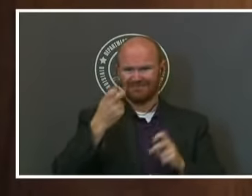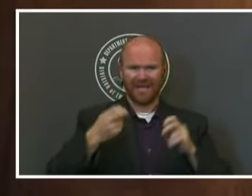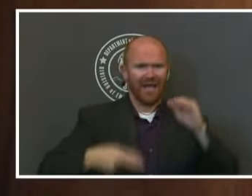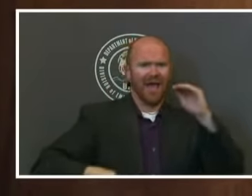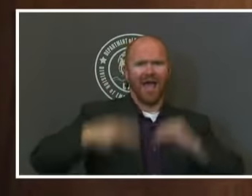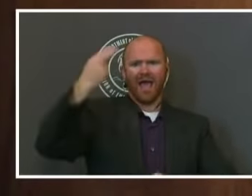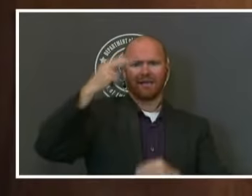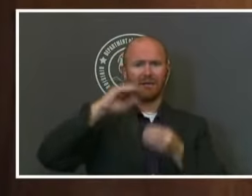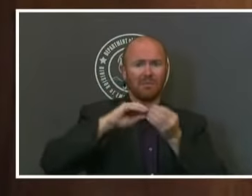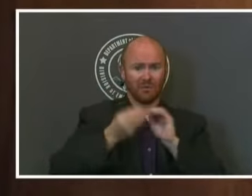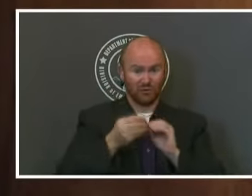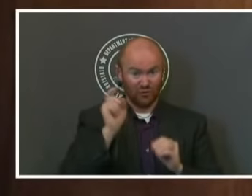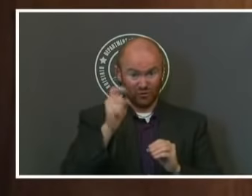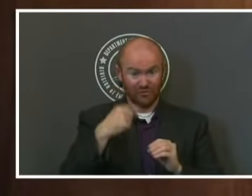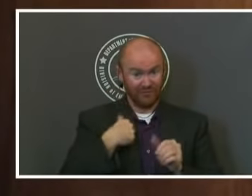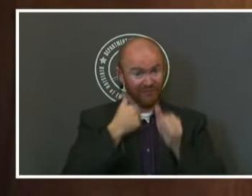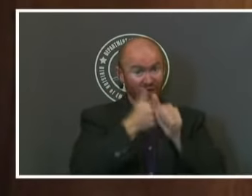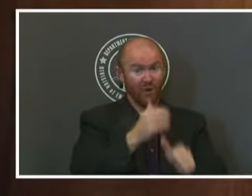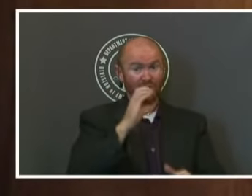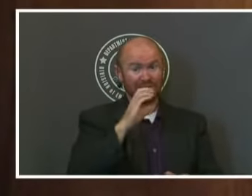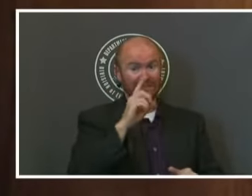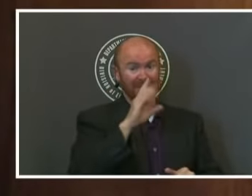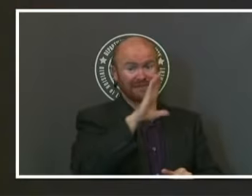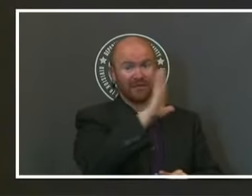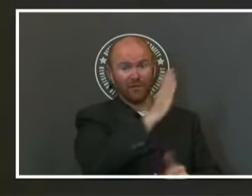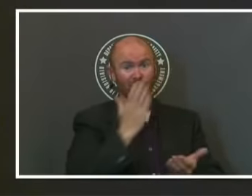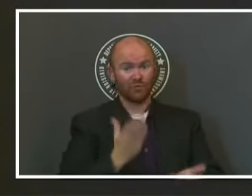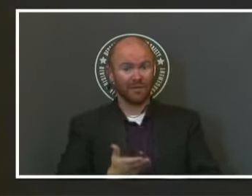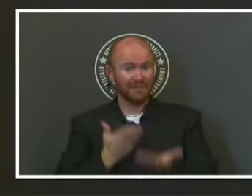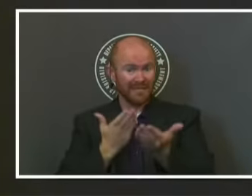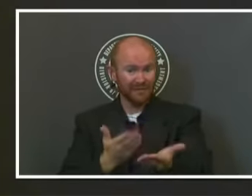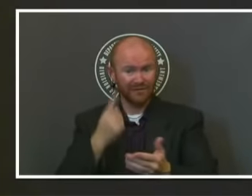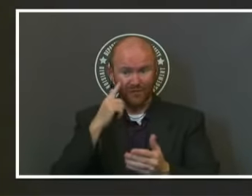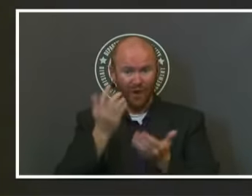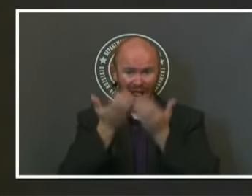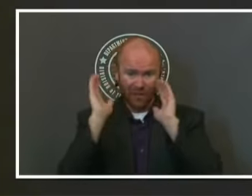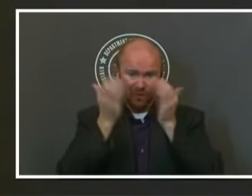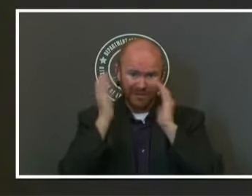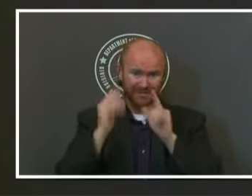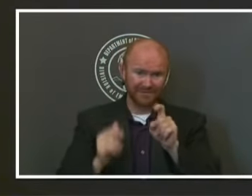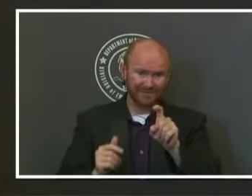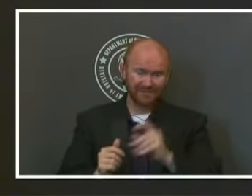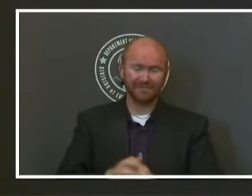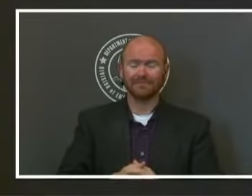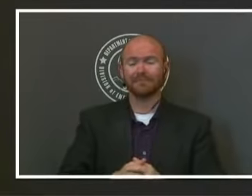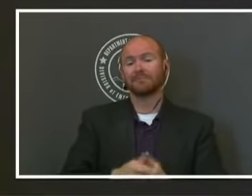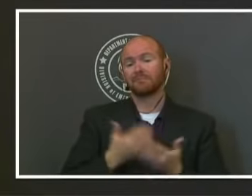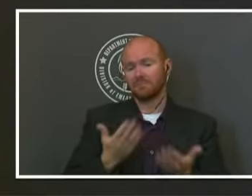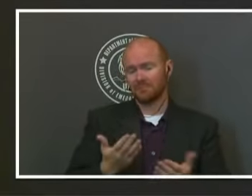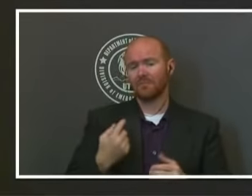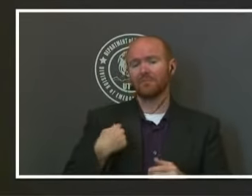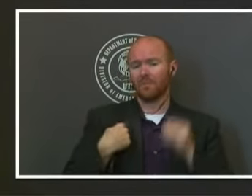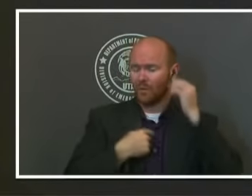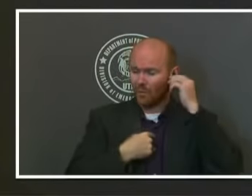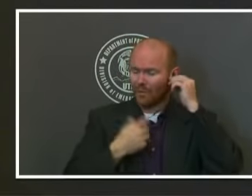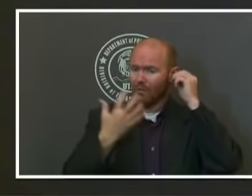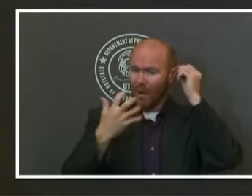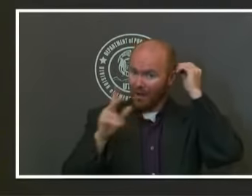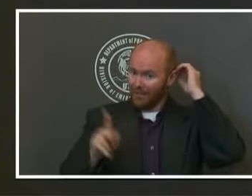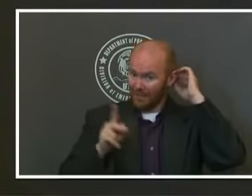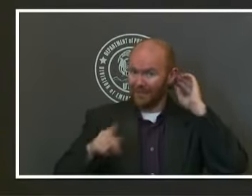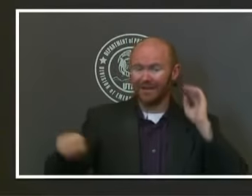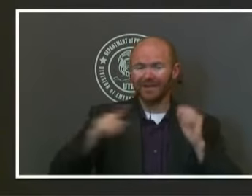go with the CDC recommendations